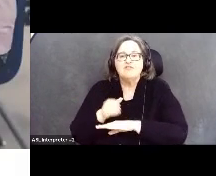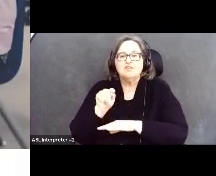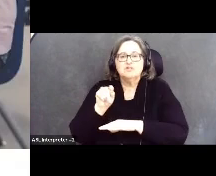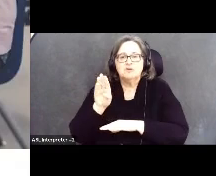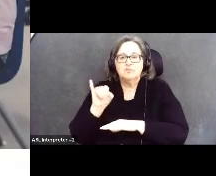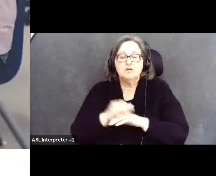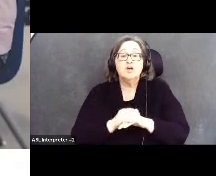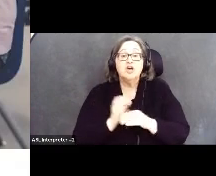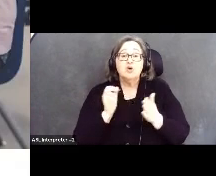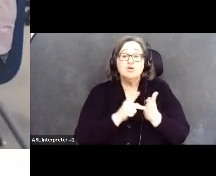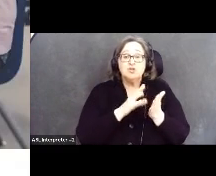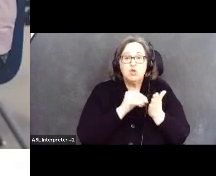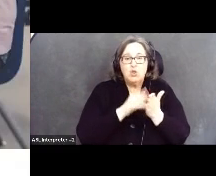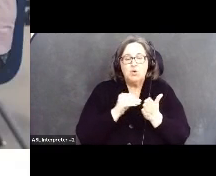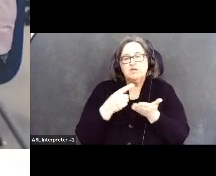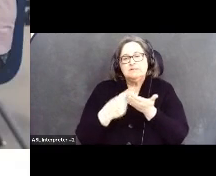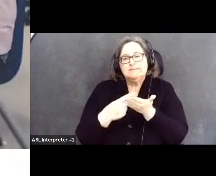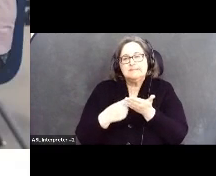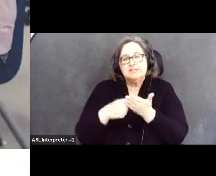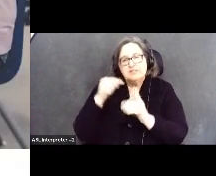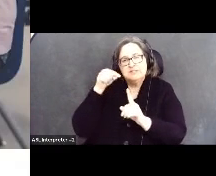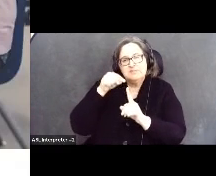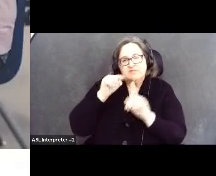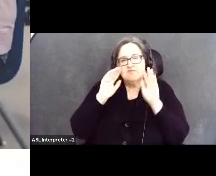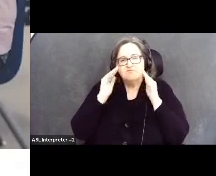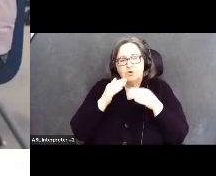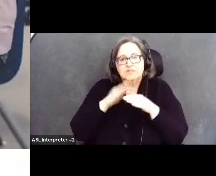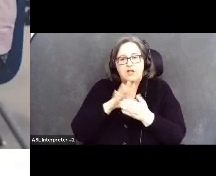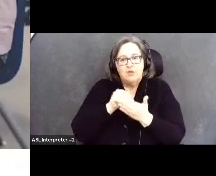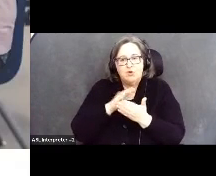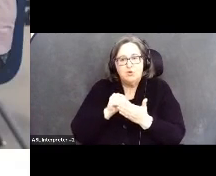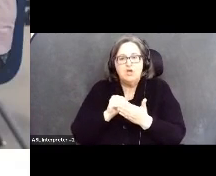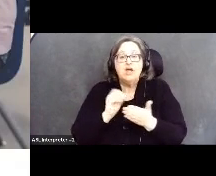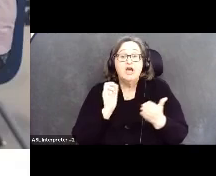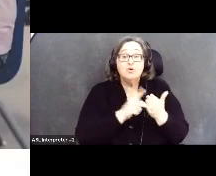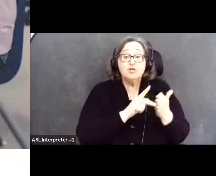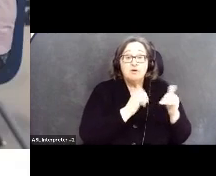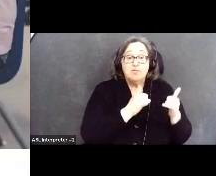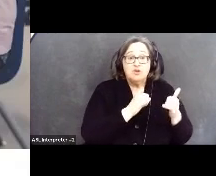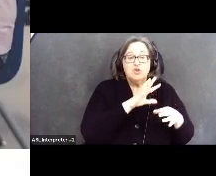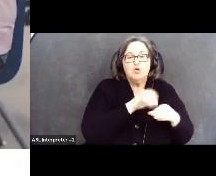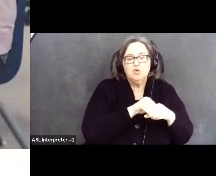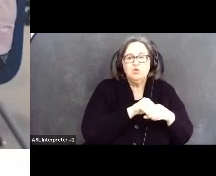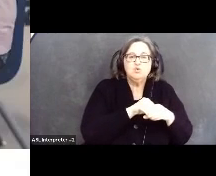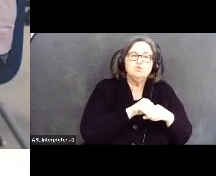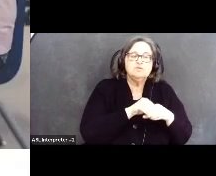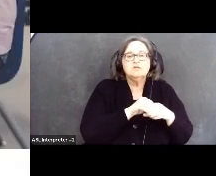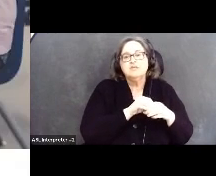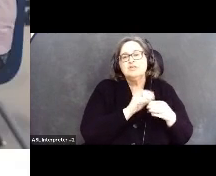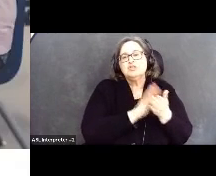learn covers those activities related to school athletics.